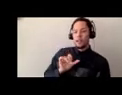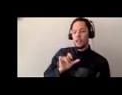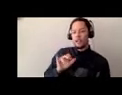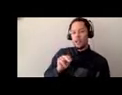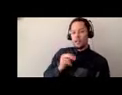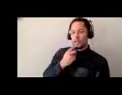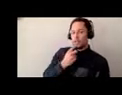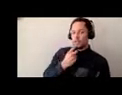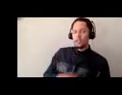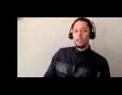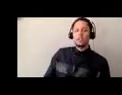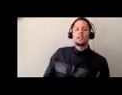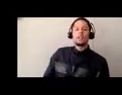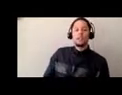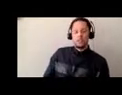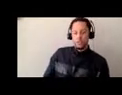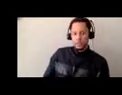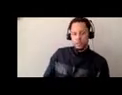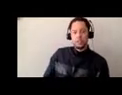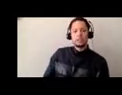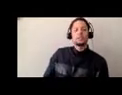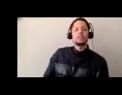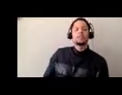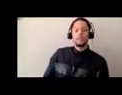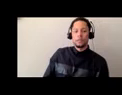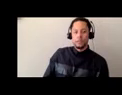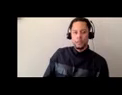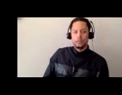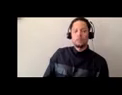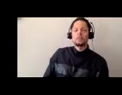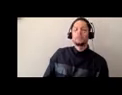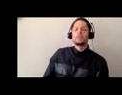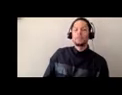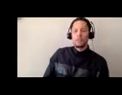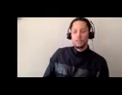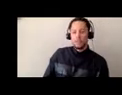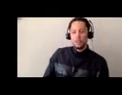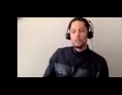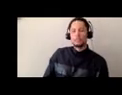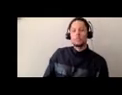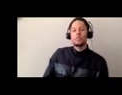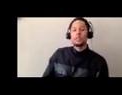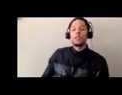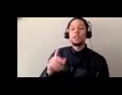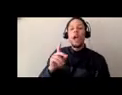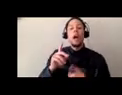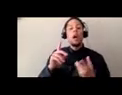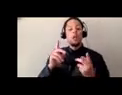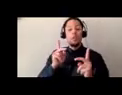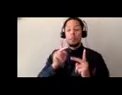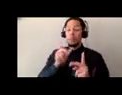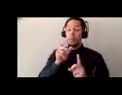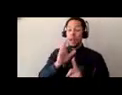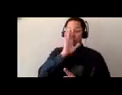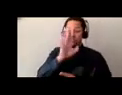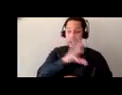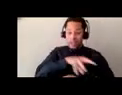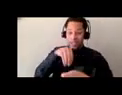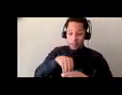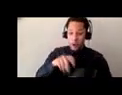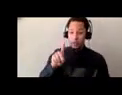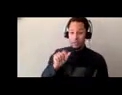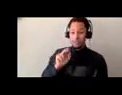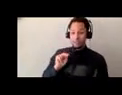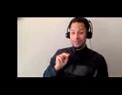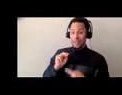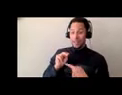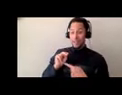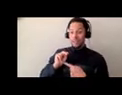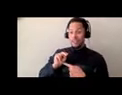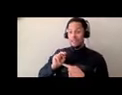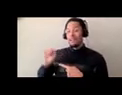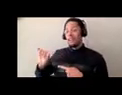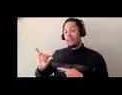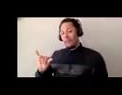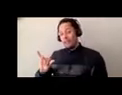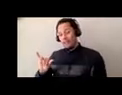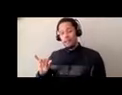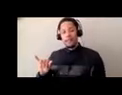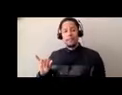We have had on the outside edges of the DAN coalition agencies like what used to be the